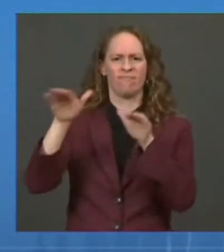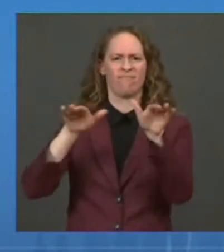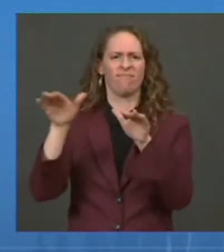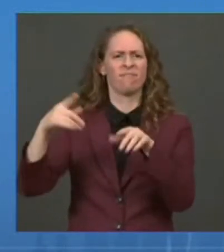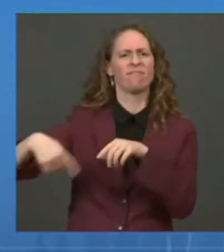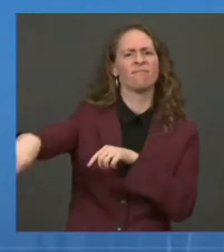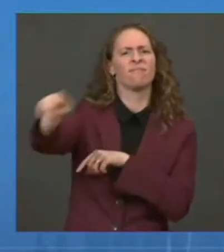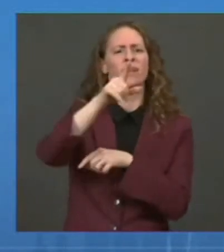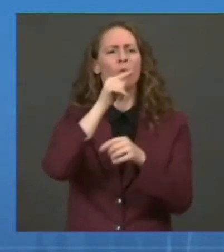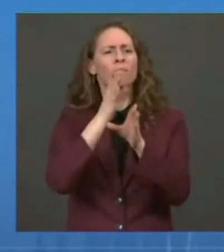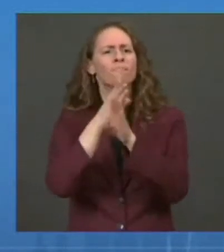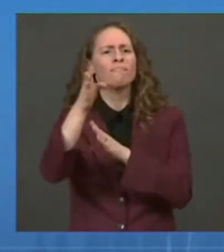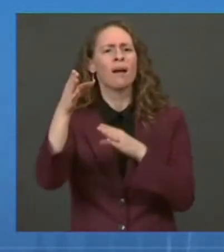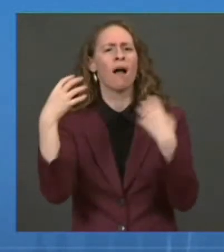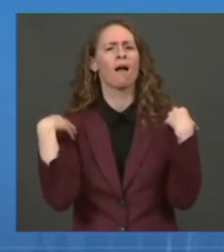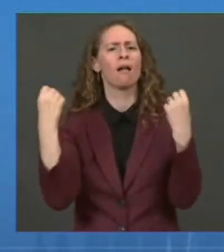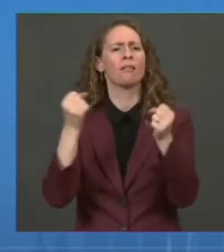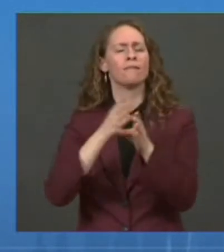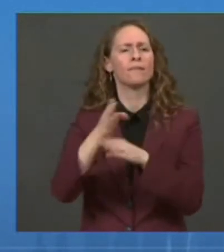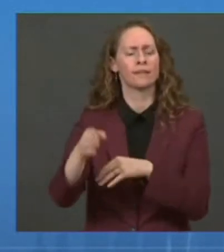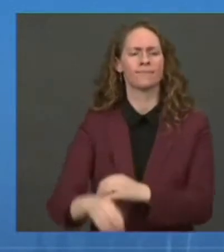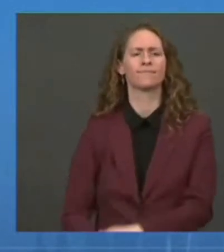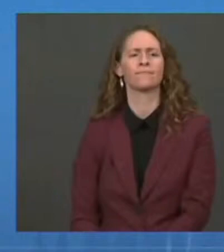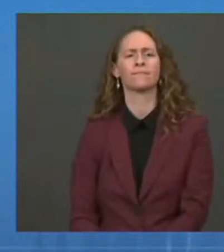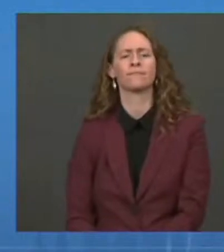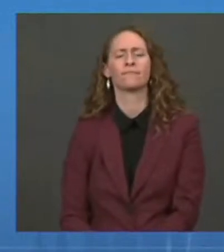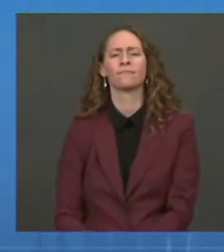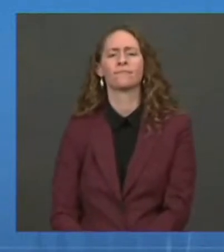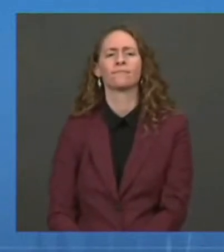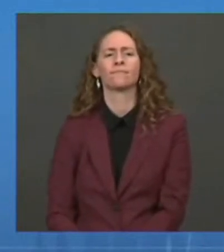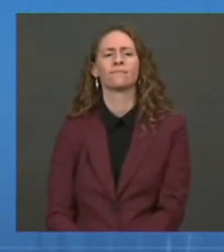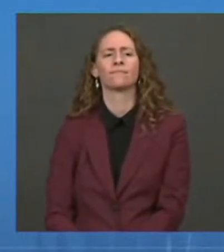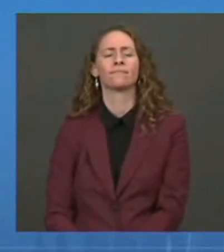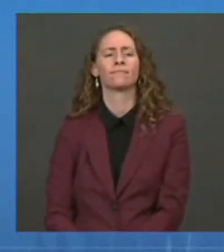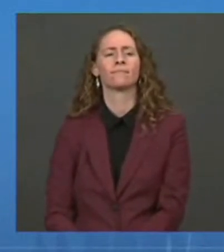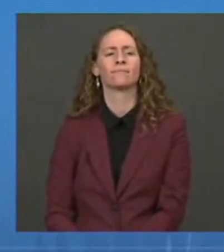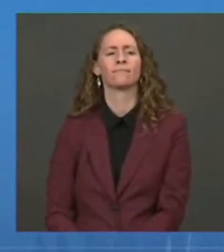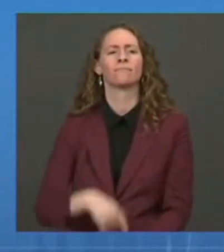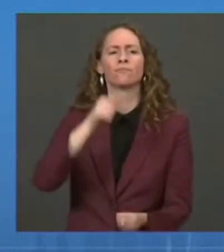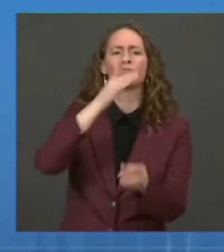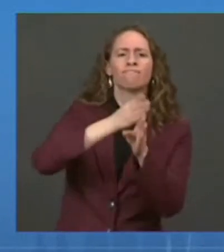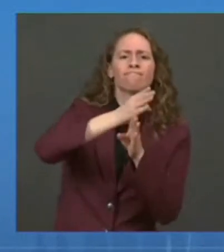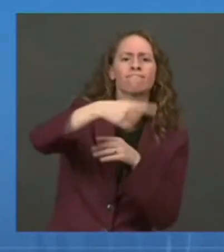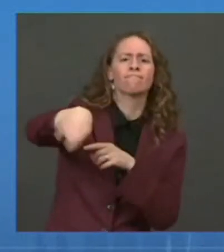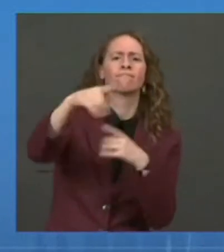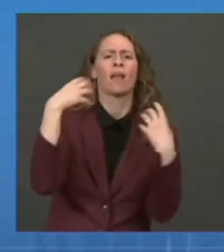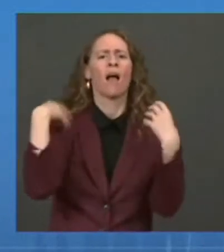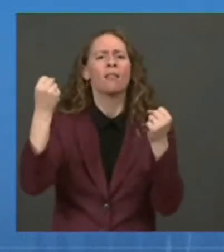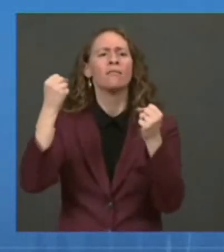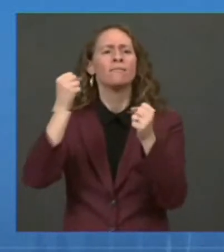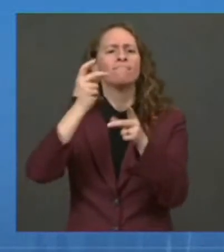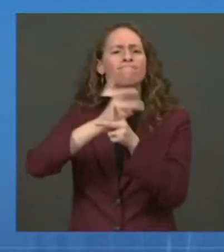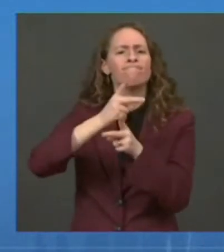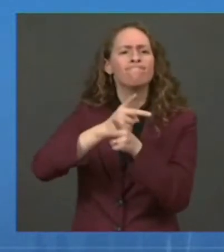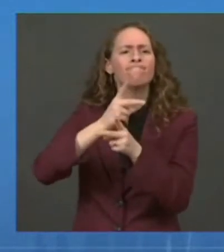ALERT NETWORK TO PROVIDE RECOMMENDATIONS TO PUBLIC HEALTH DEPARTMENTS AND JURISDICTIONS, LABORATORIES,